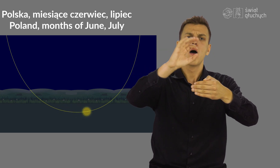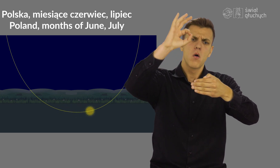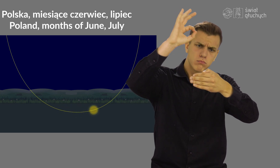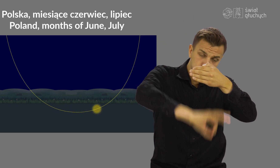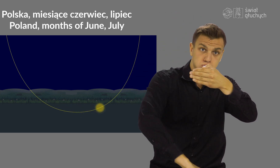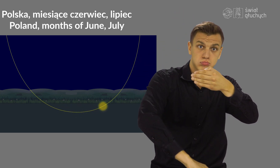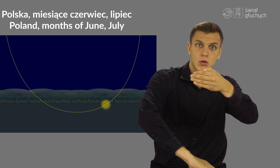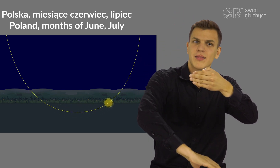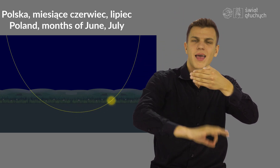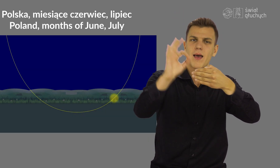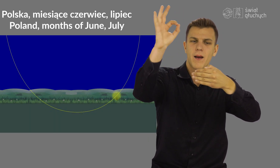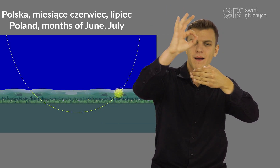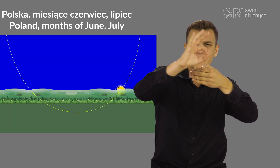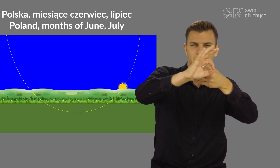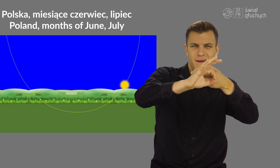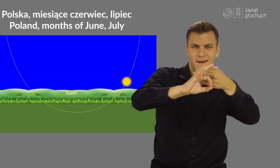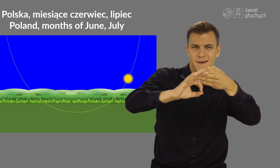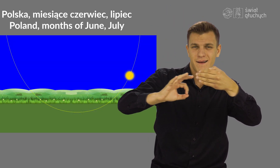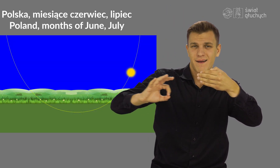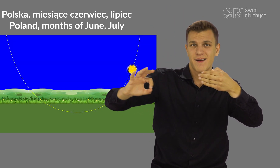However, it hides shallow enough,